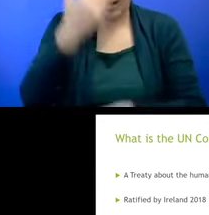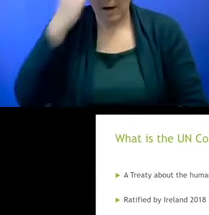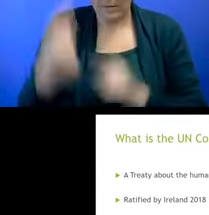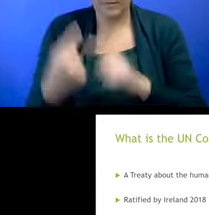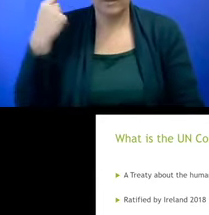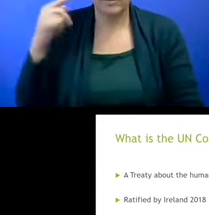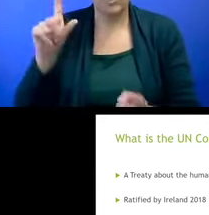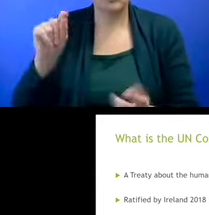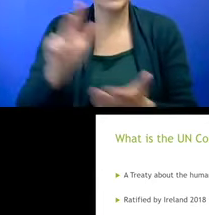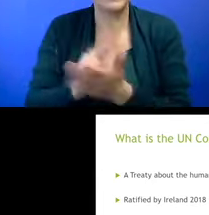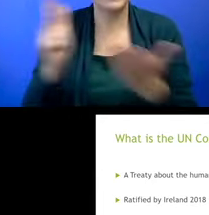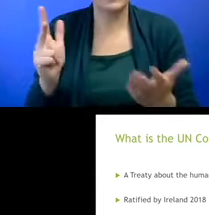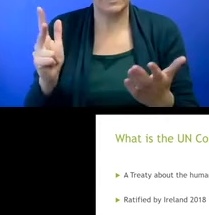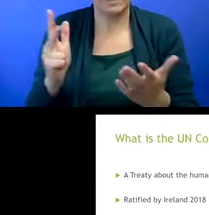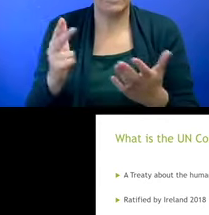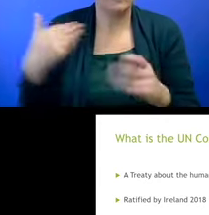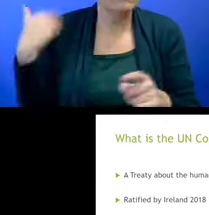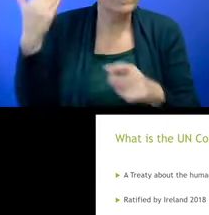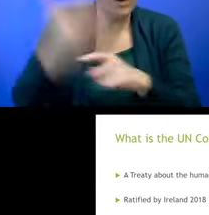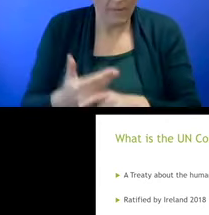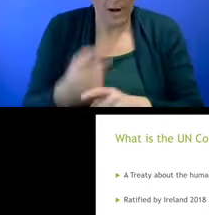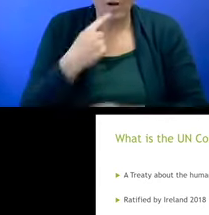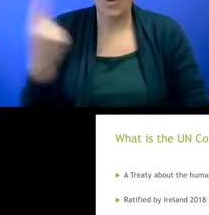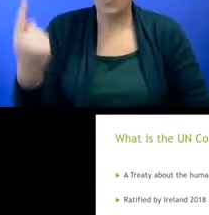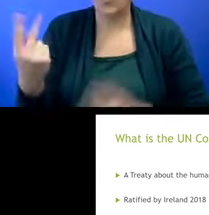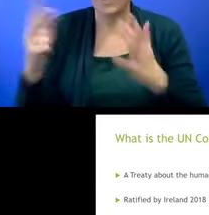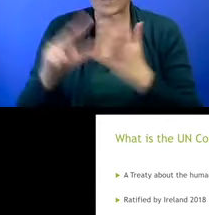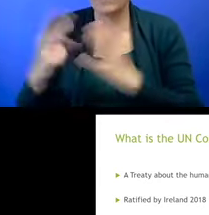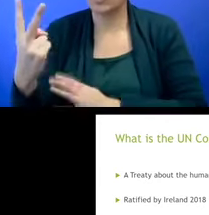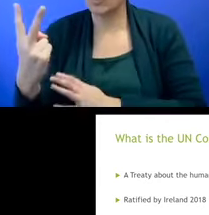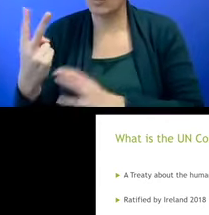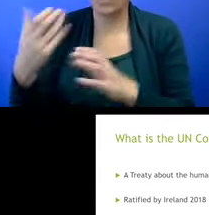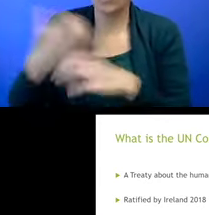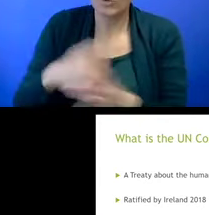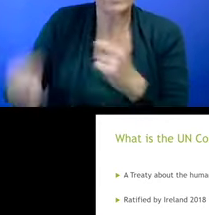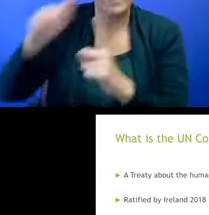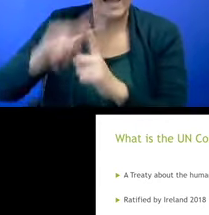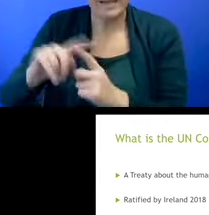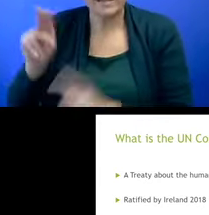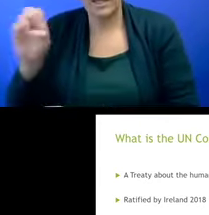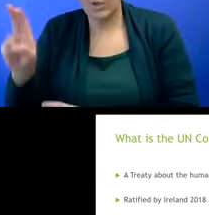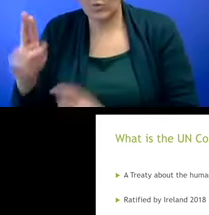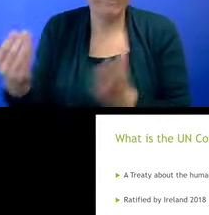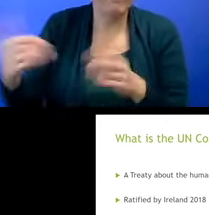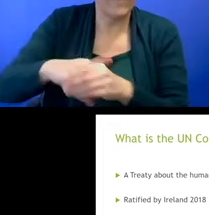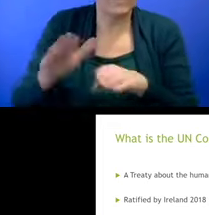and to date 182 countries along with the European Union are part of the treaty, and that's another first.